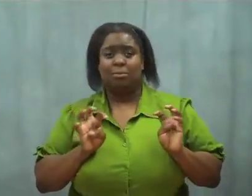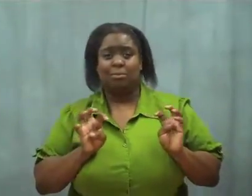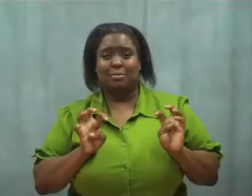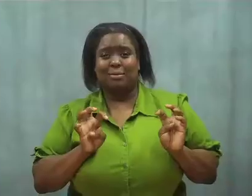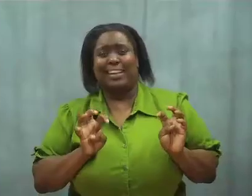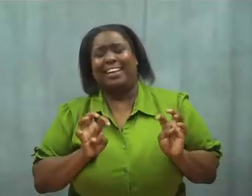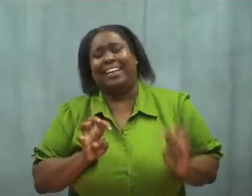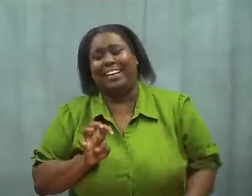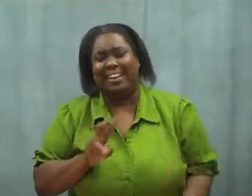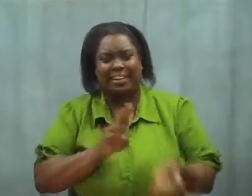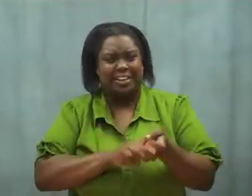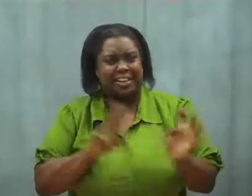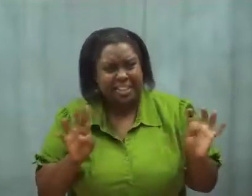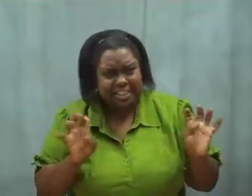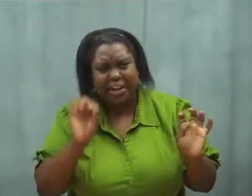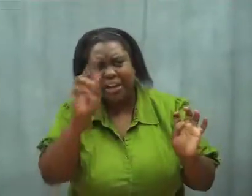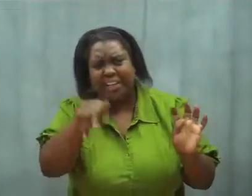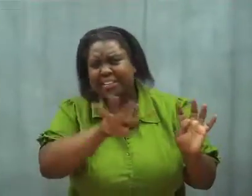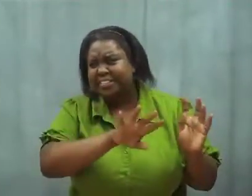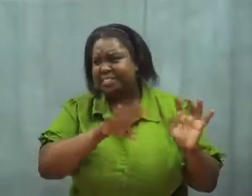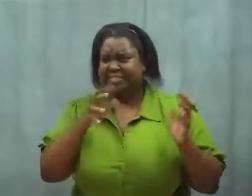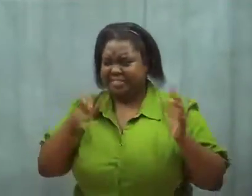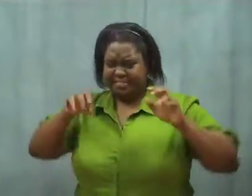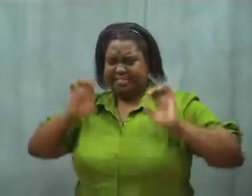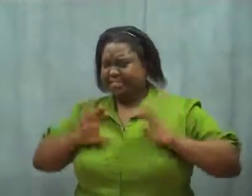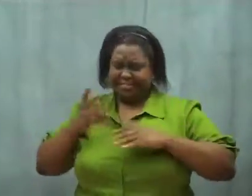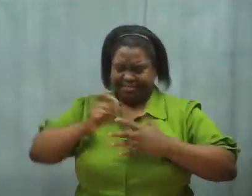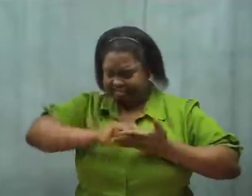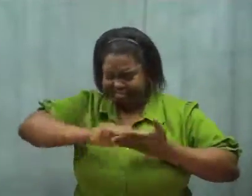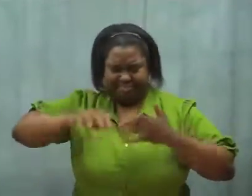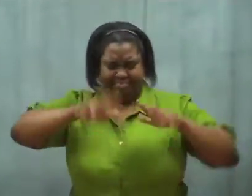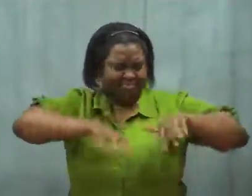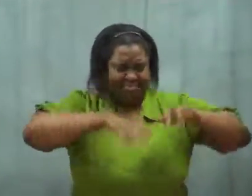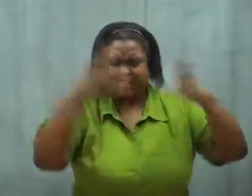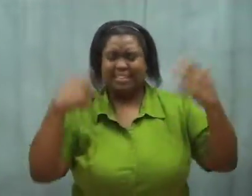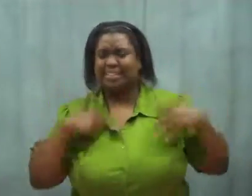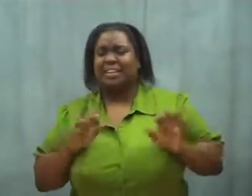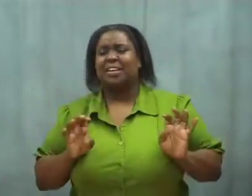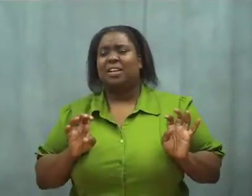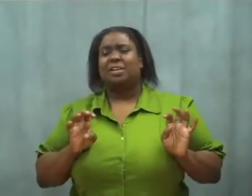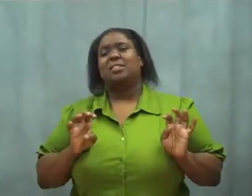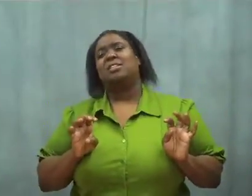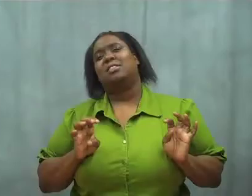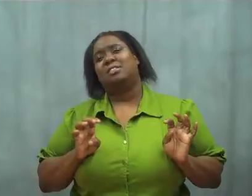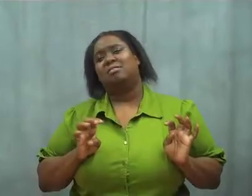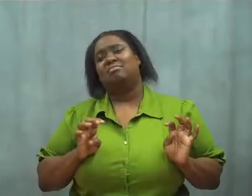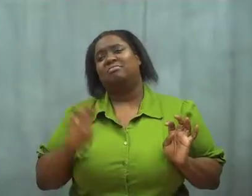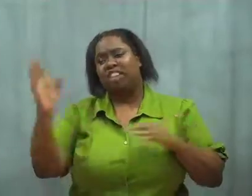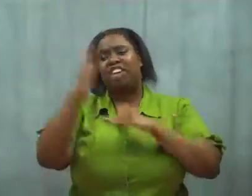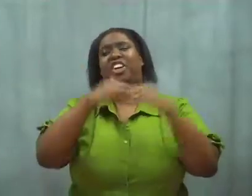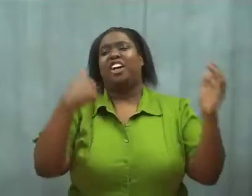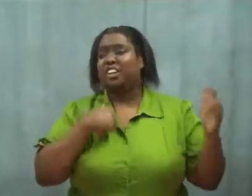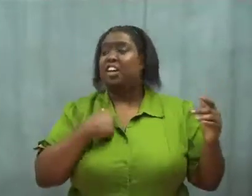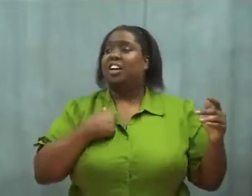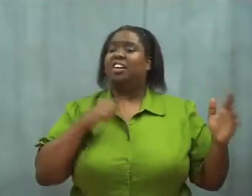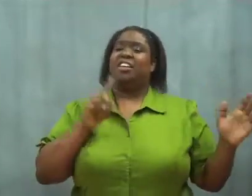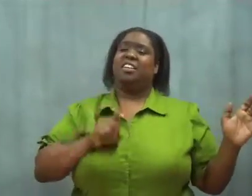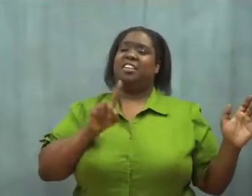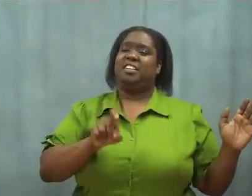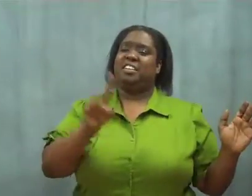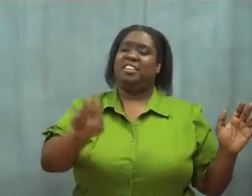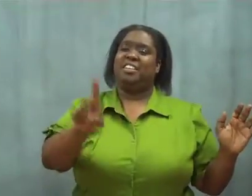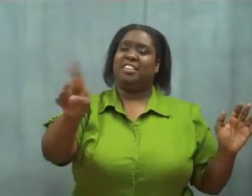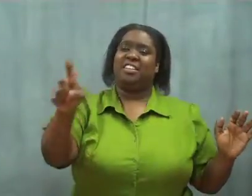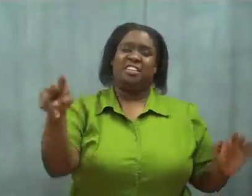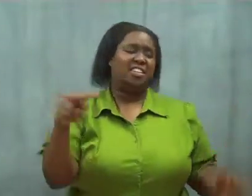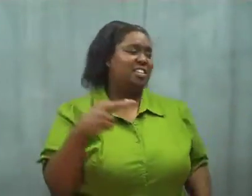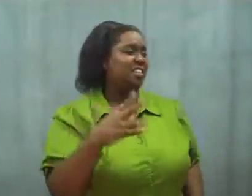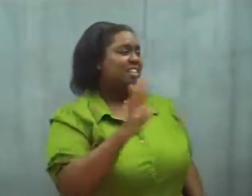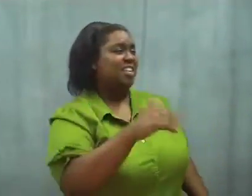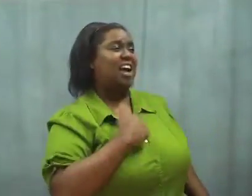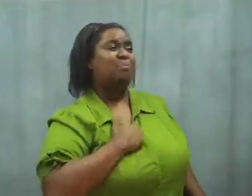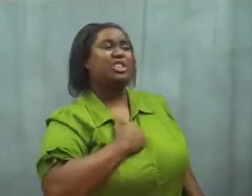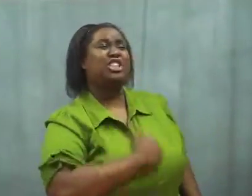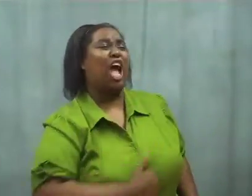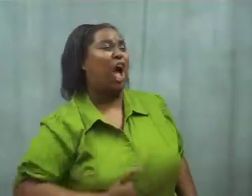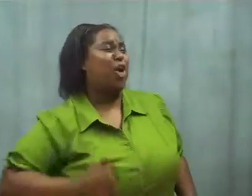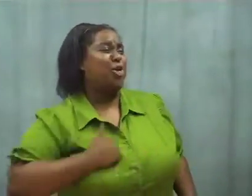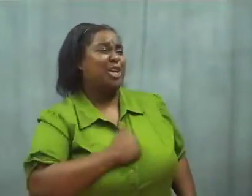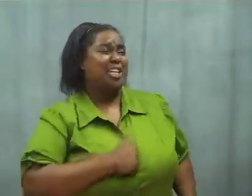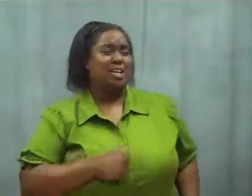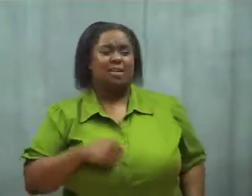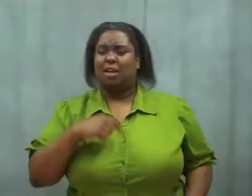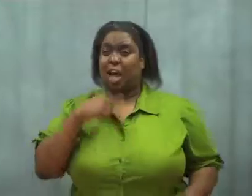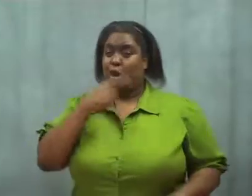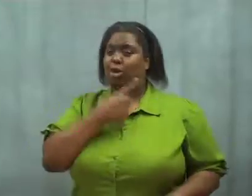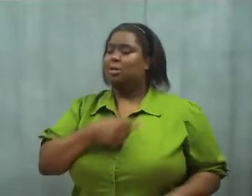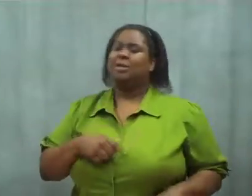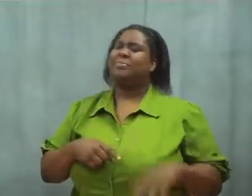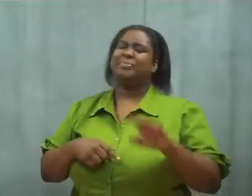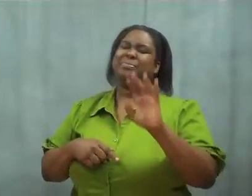The nurse stopped and said, "Ok", and went back to work.